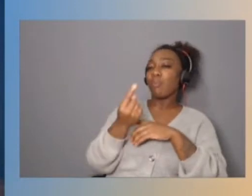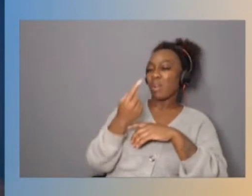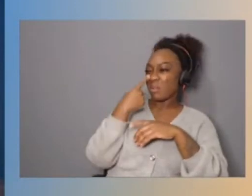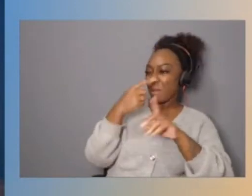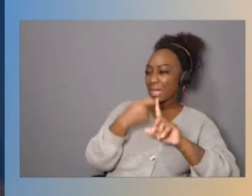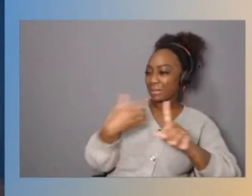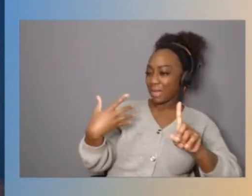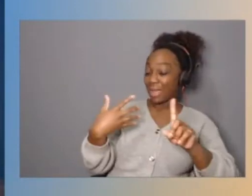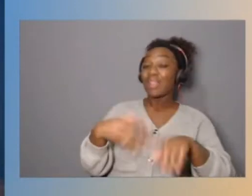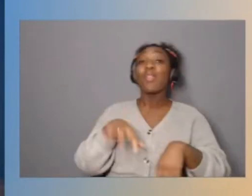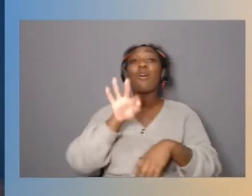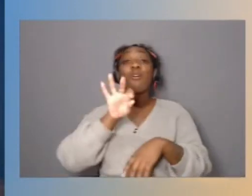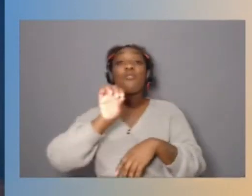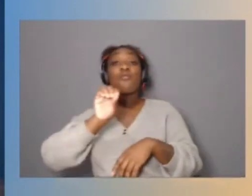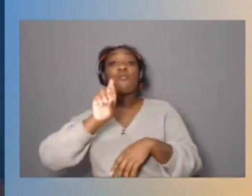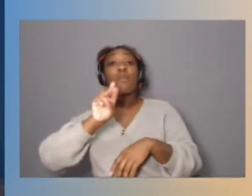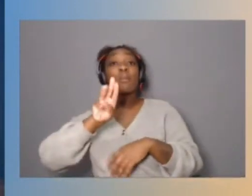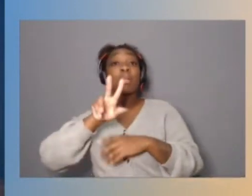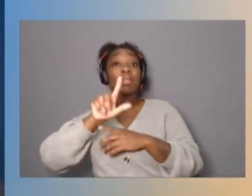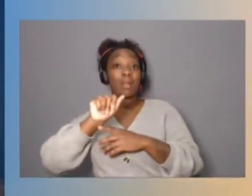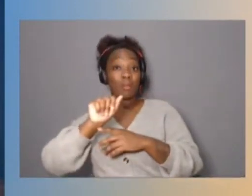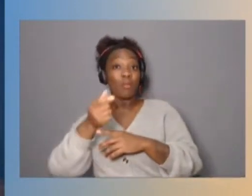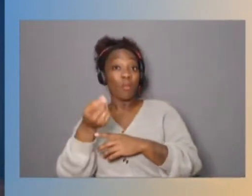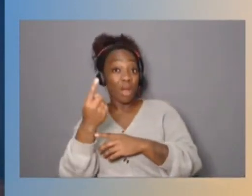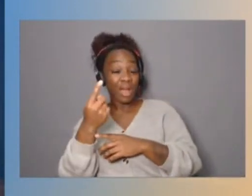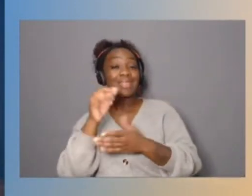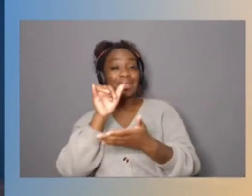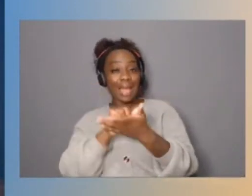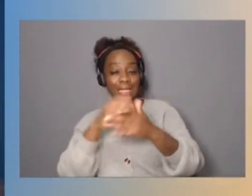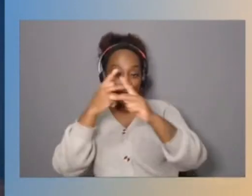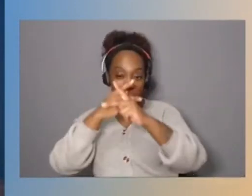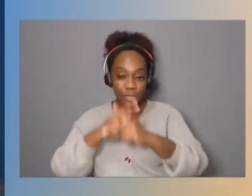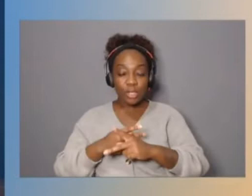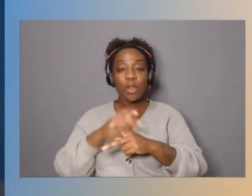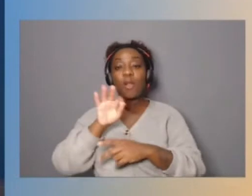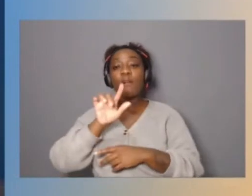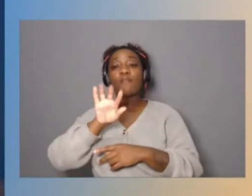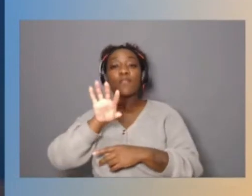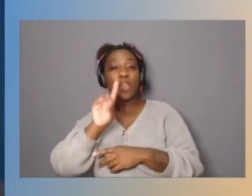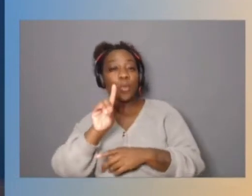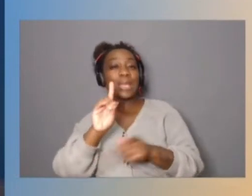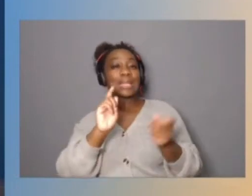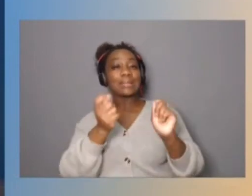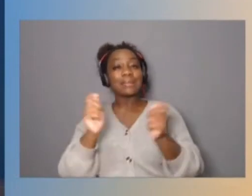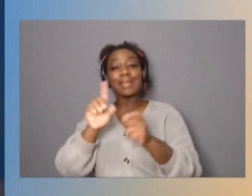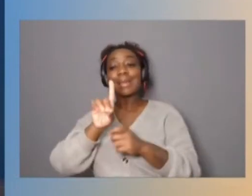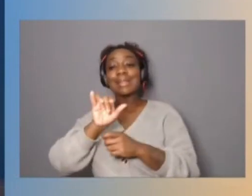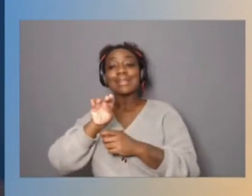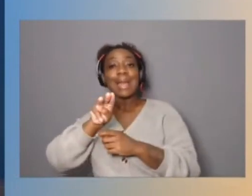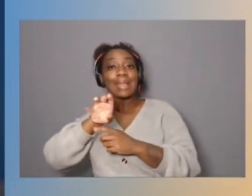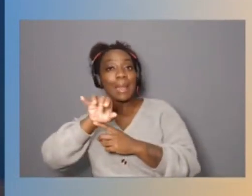They're on their Computational Fluid Dynamics, CFD simulations. They used to run it on C6gn.